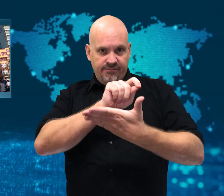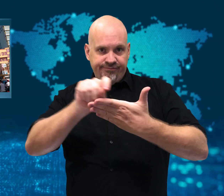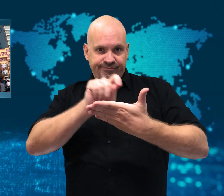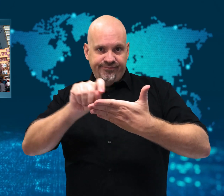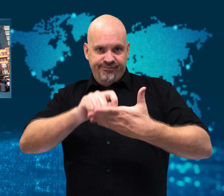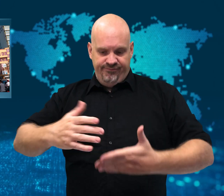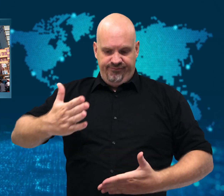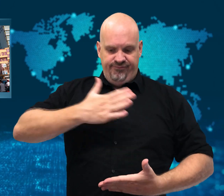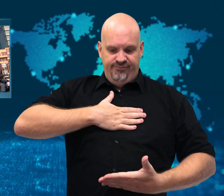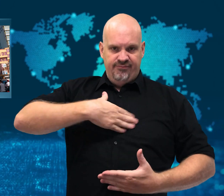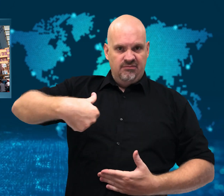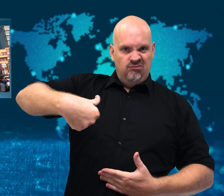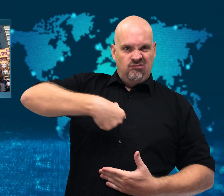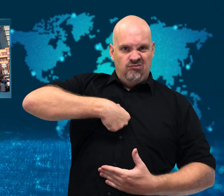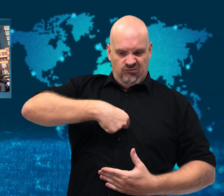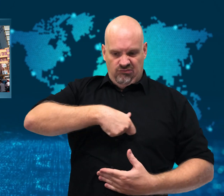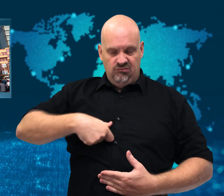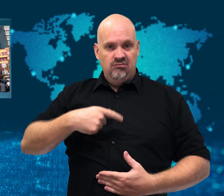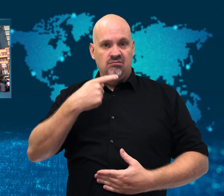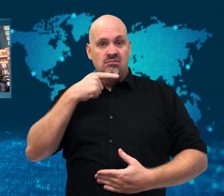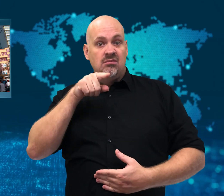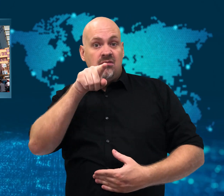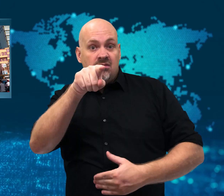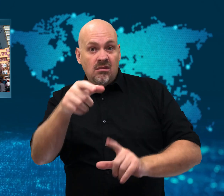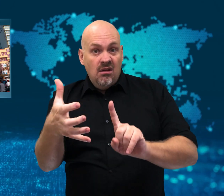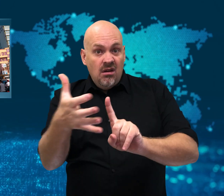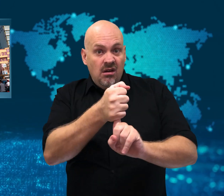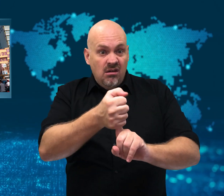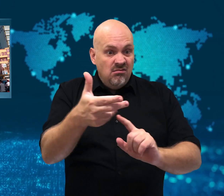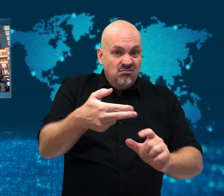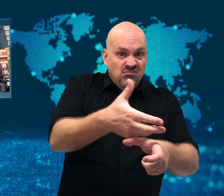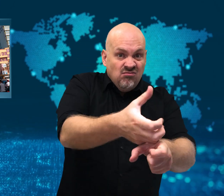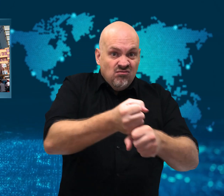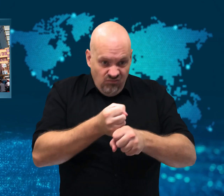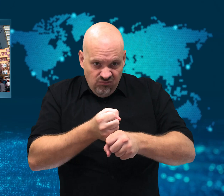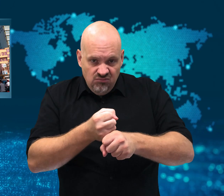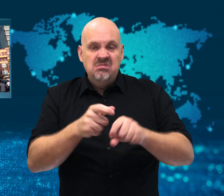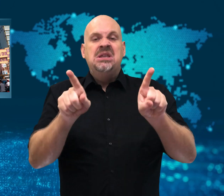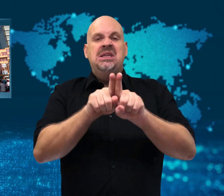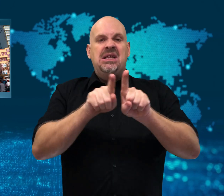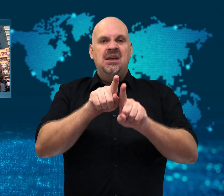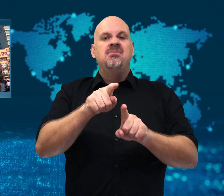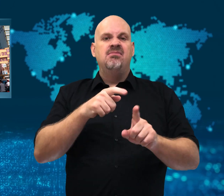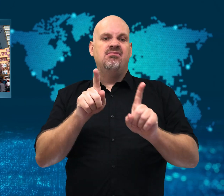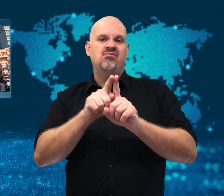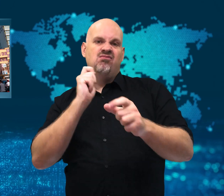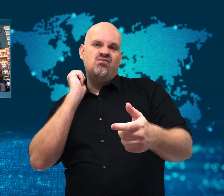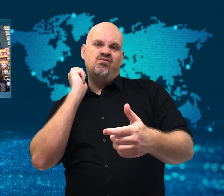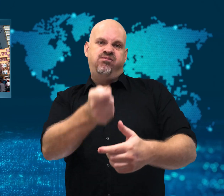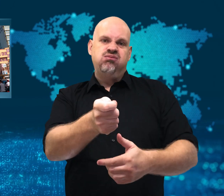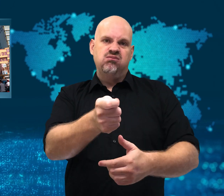”This is the punishment for kidnapping.”